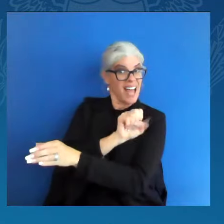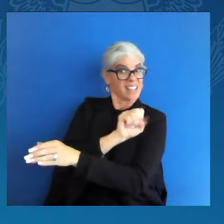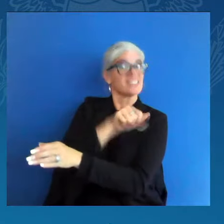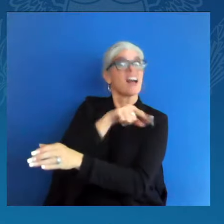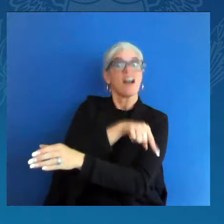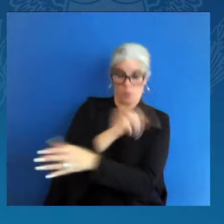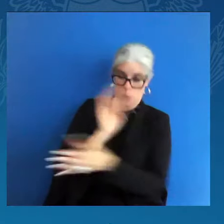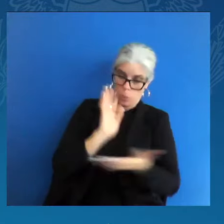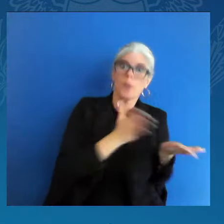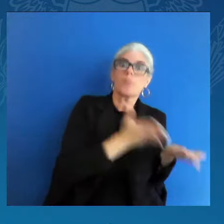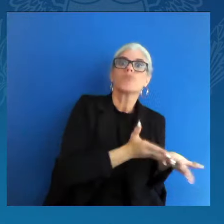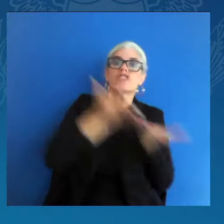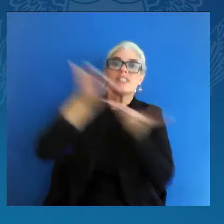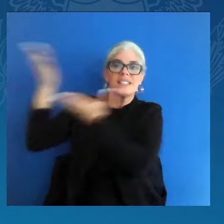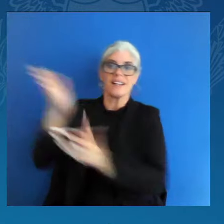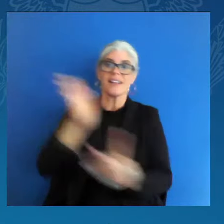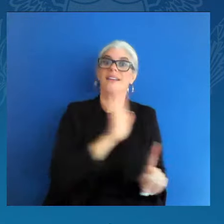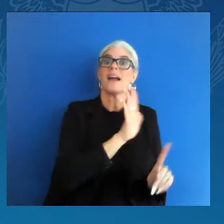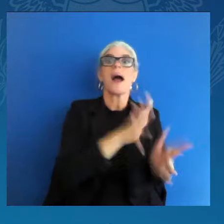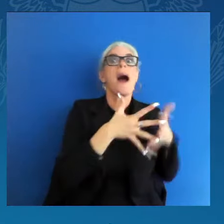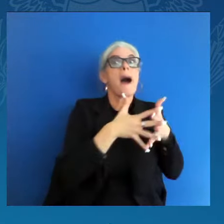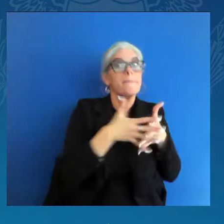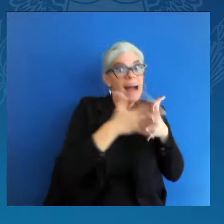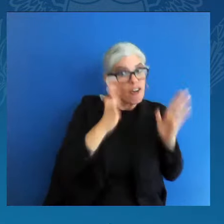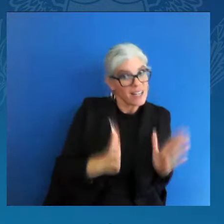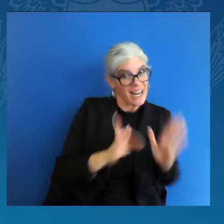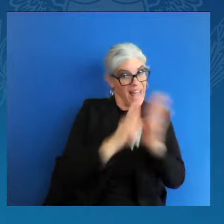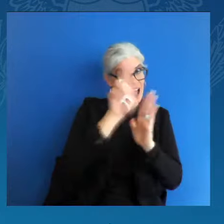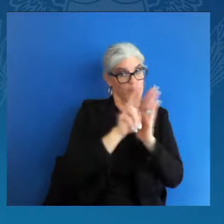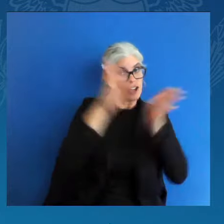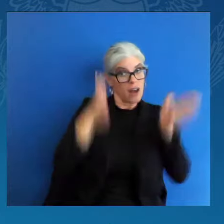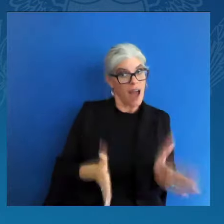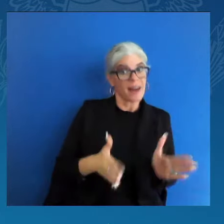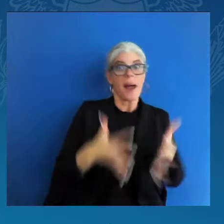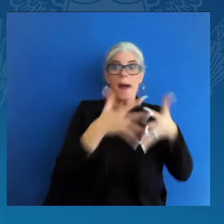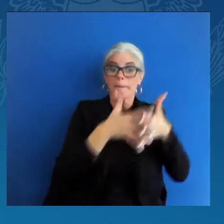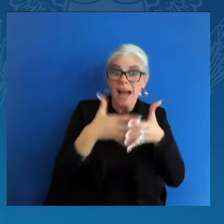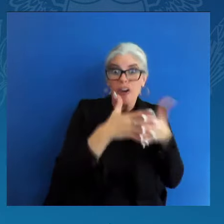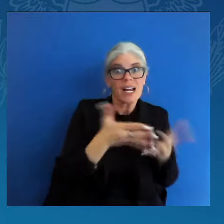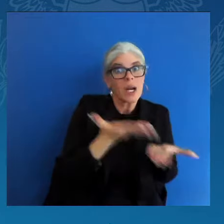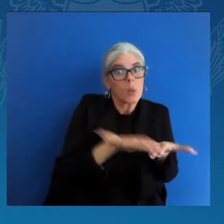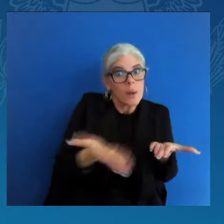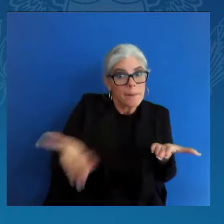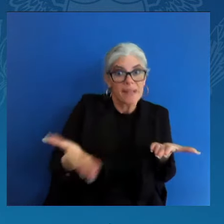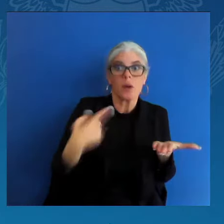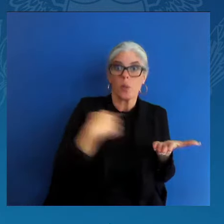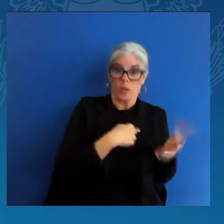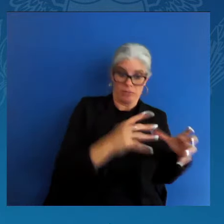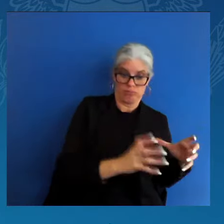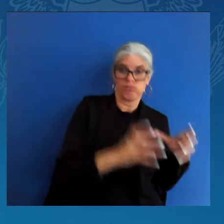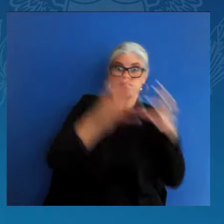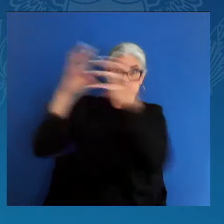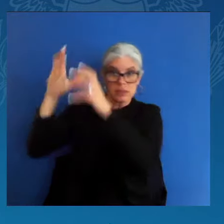Our department has been closely engaged with the National Cislunar Science and Technology Strategy and our advocacy